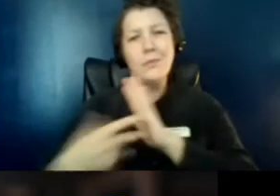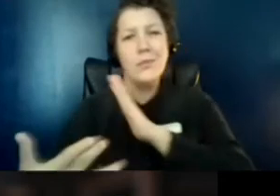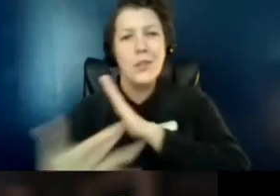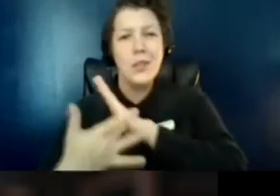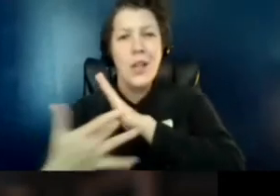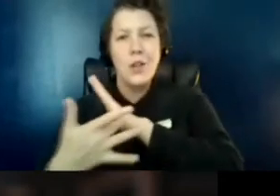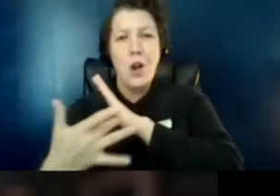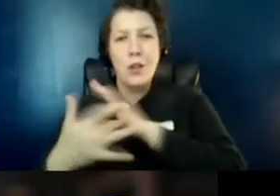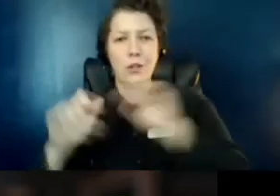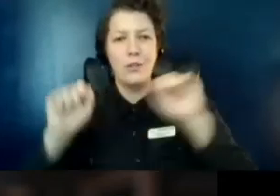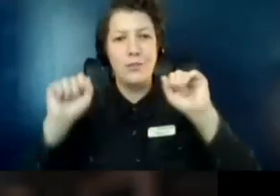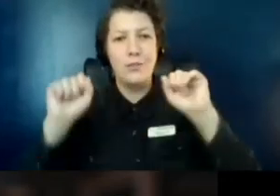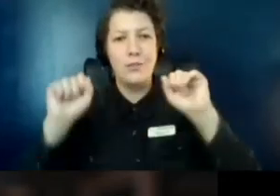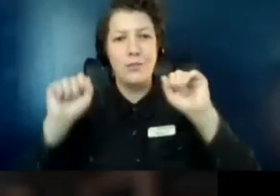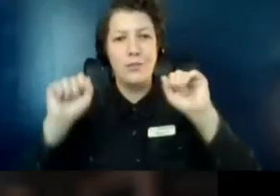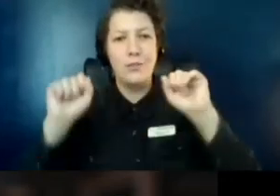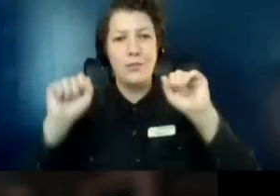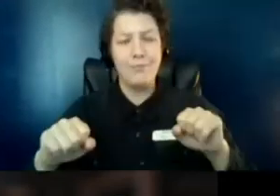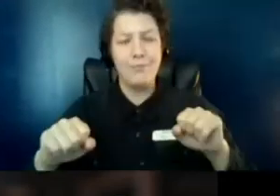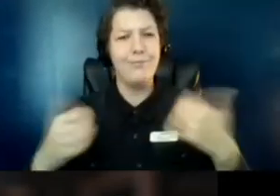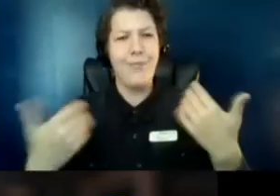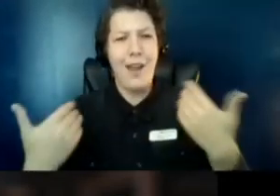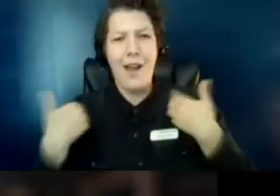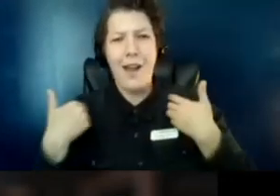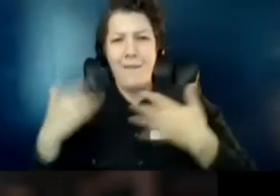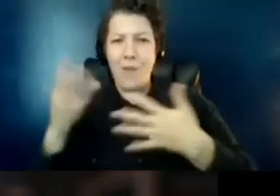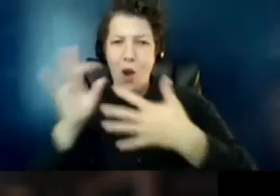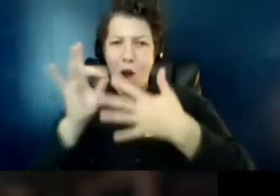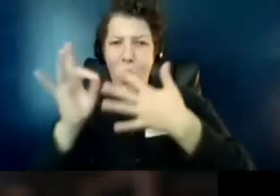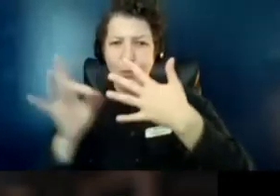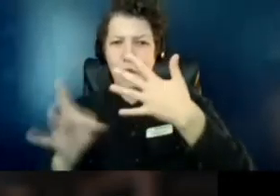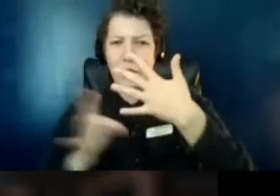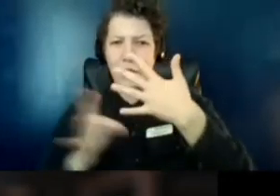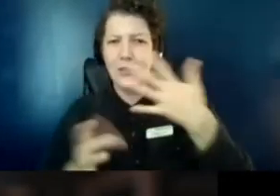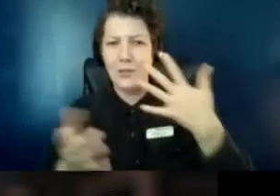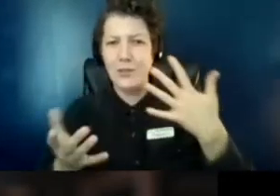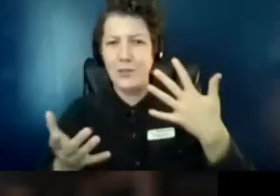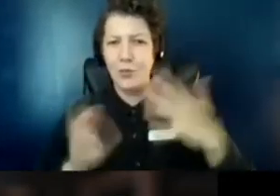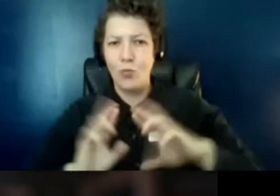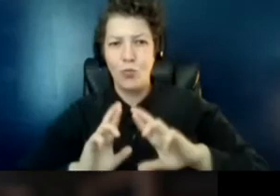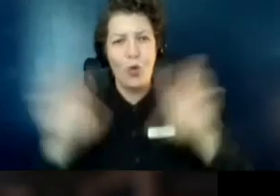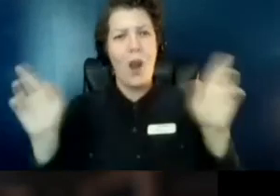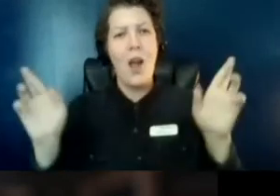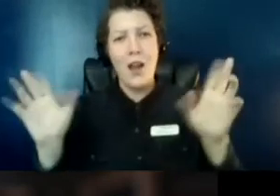free for folks who have those issues. It's a matter of understanding what those boundaries